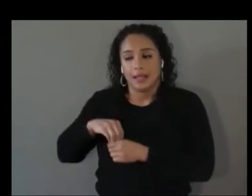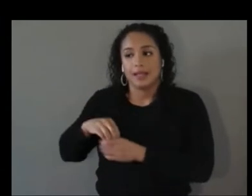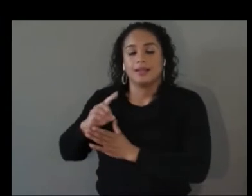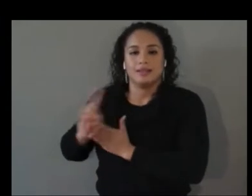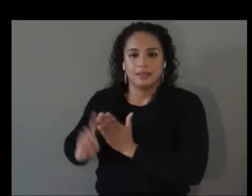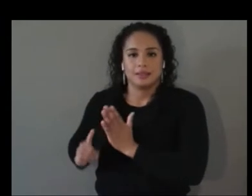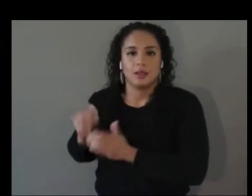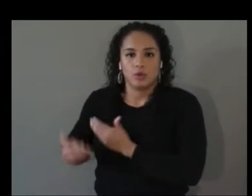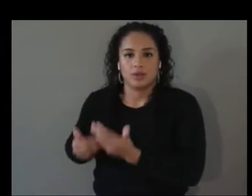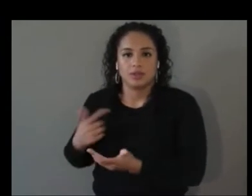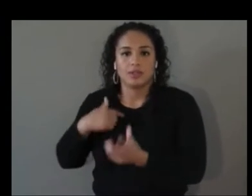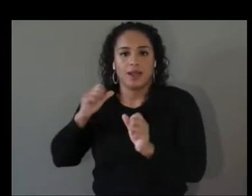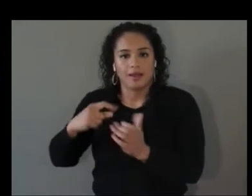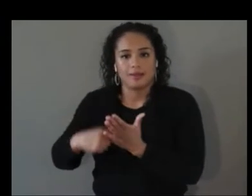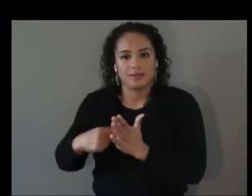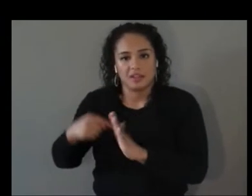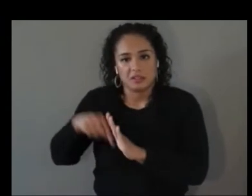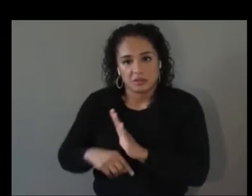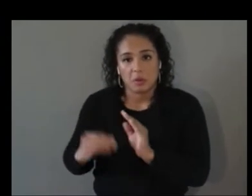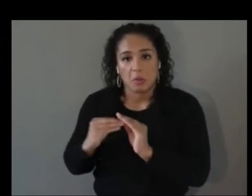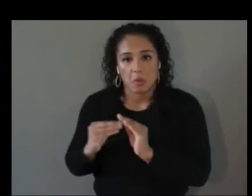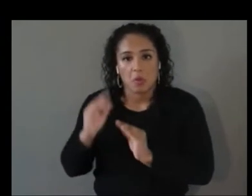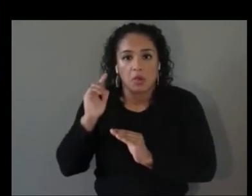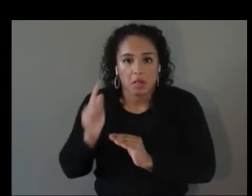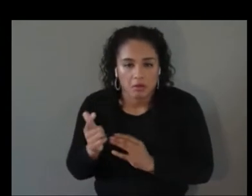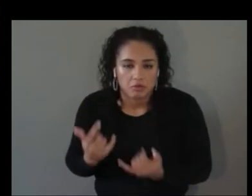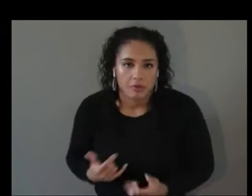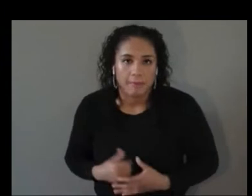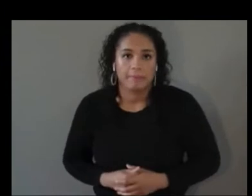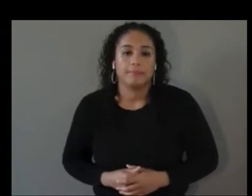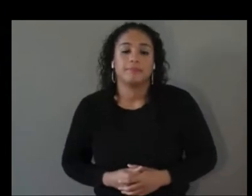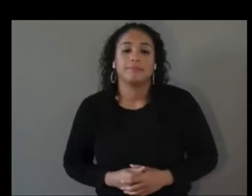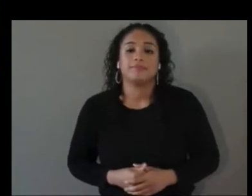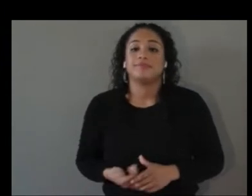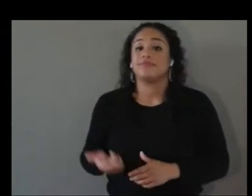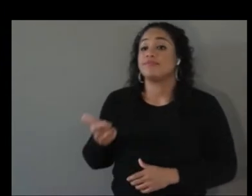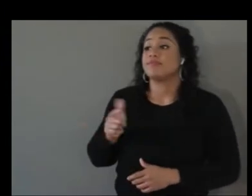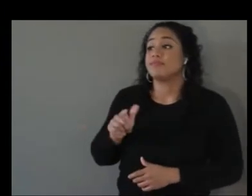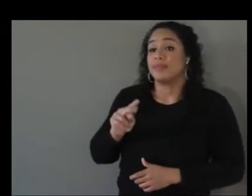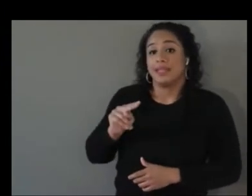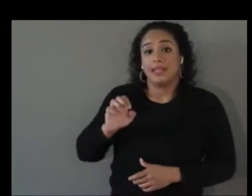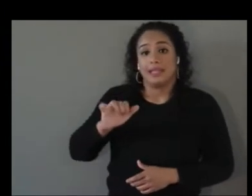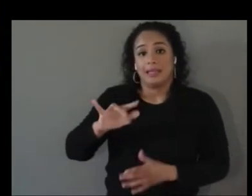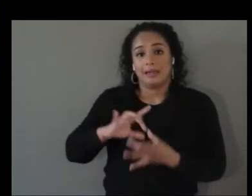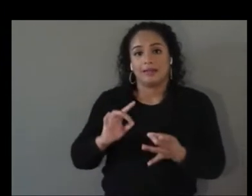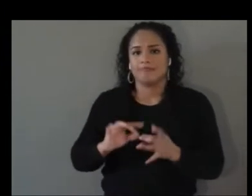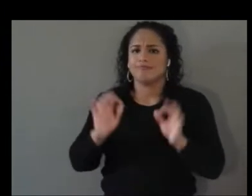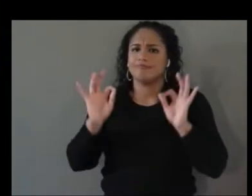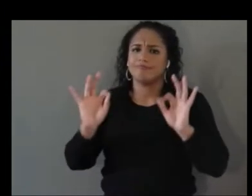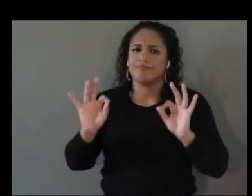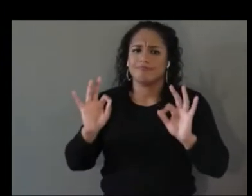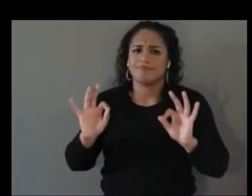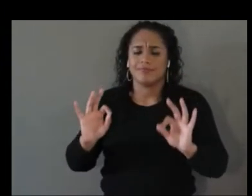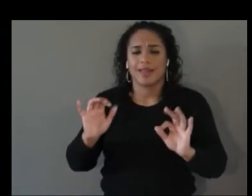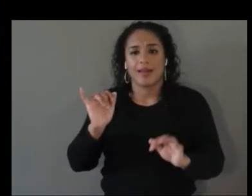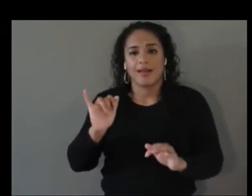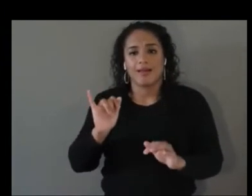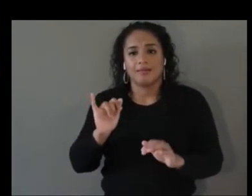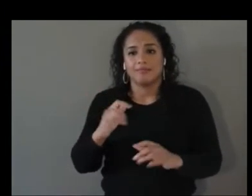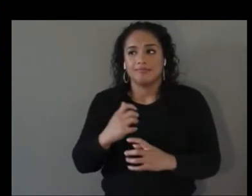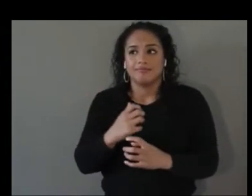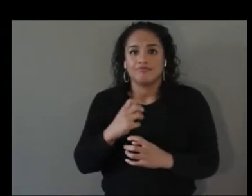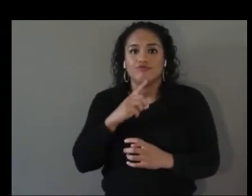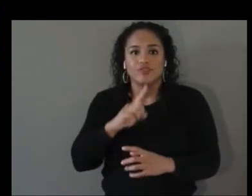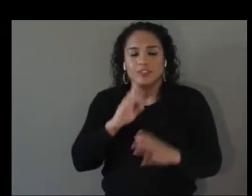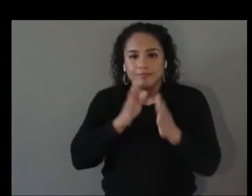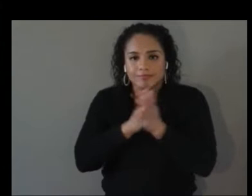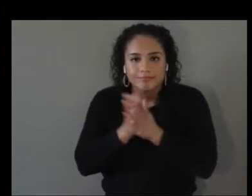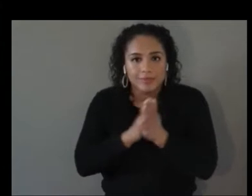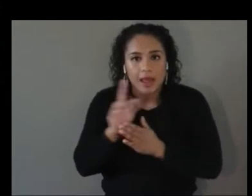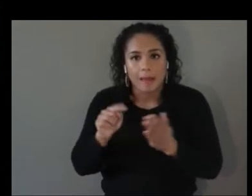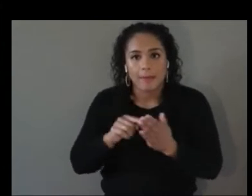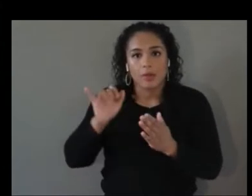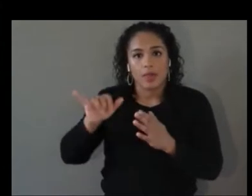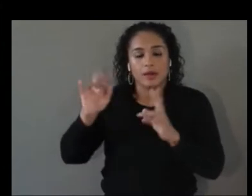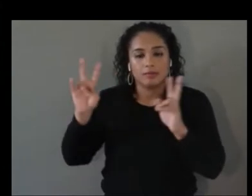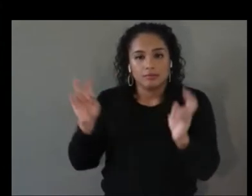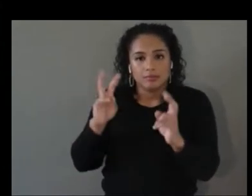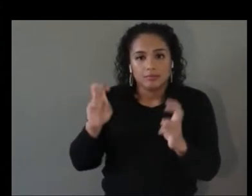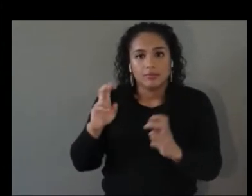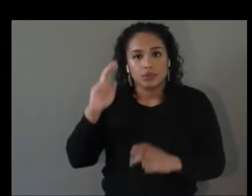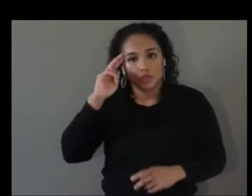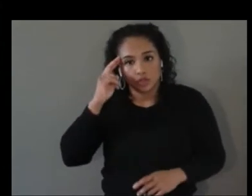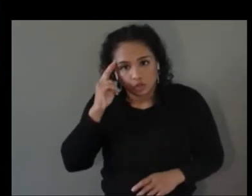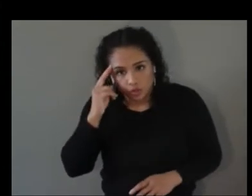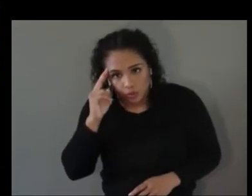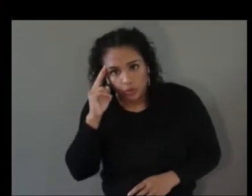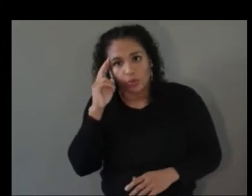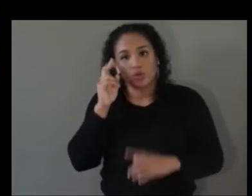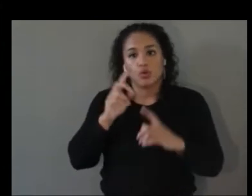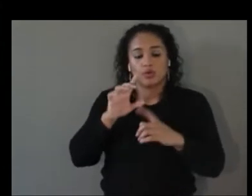It's really exciting and I’m fascinated around the topics of both neurodiversity and the potential of augmented reality to be an assistive